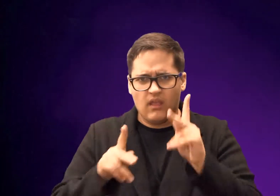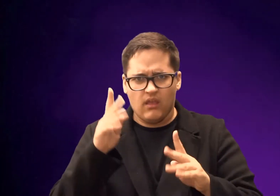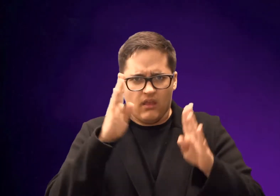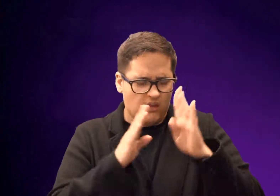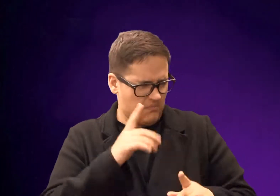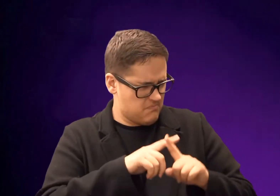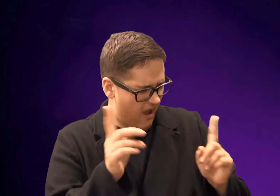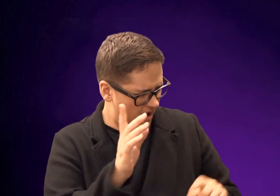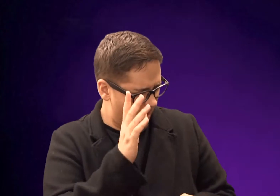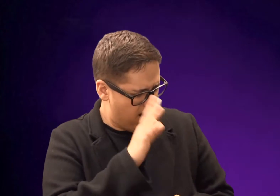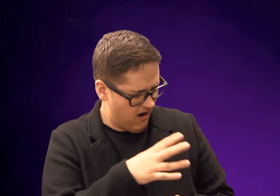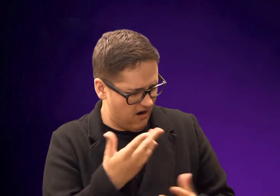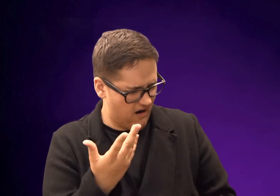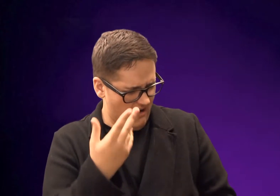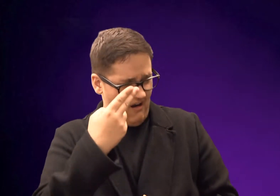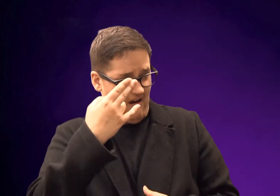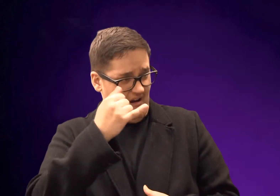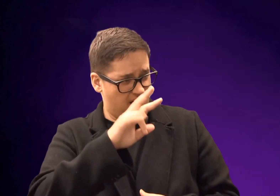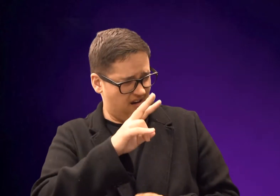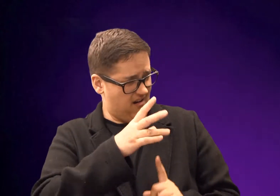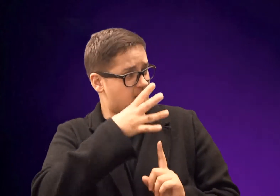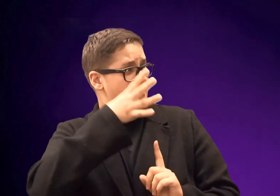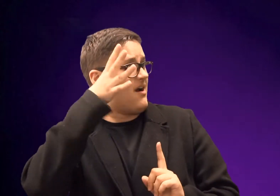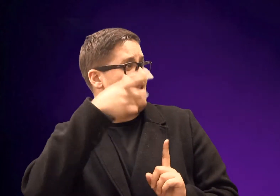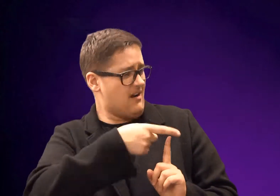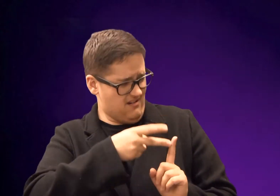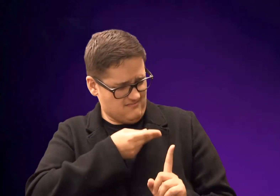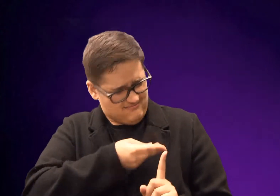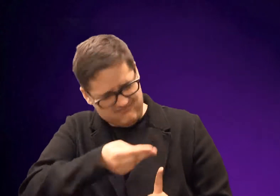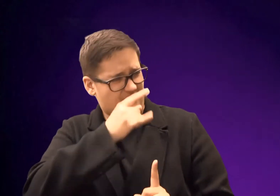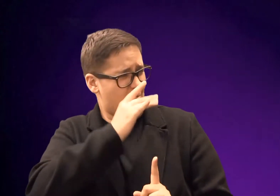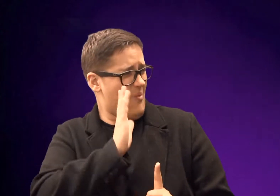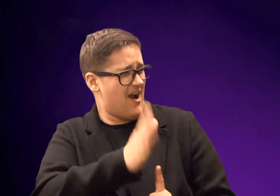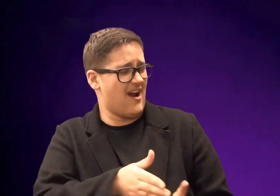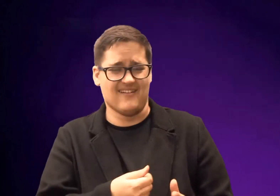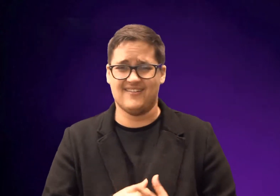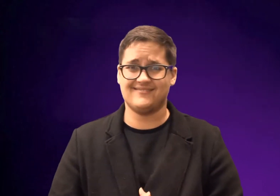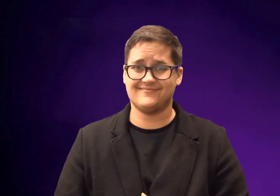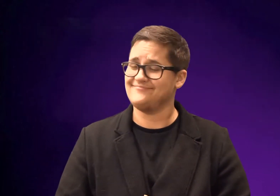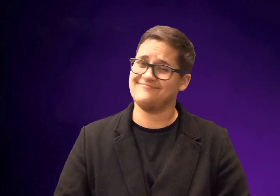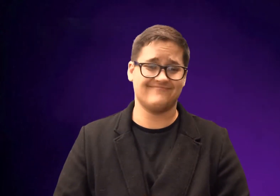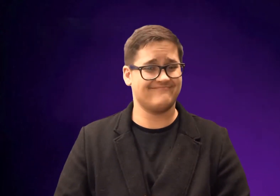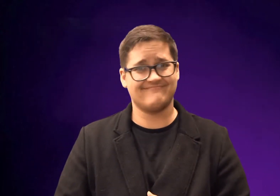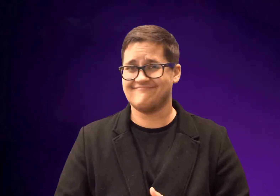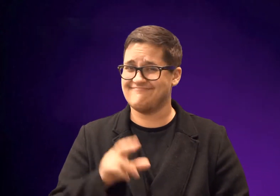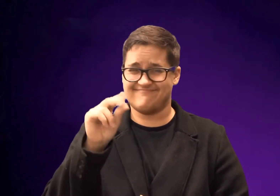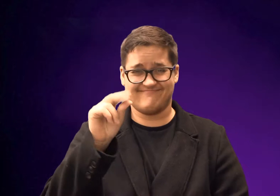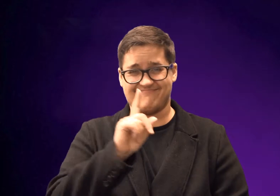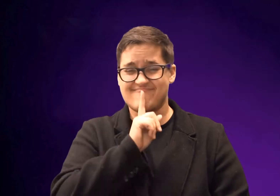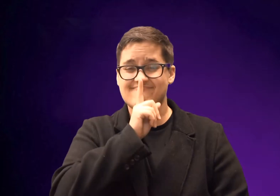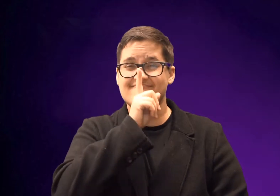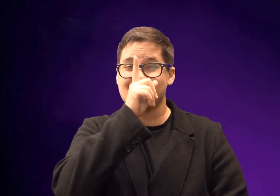Many people might worriedly say, "But, HIV parents can pass HIV onto to child!" No, that's not true at all!